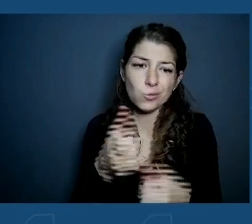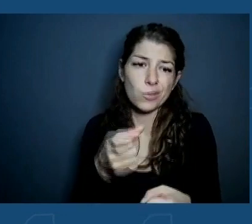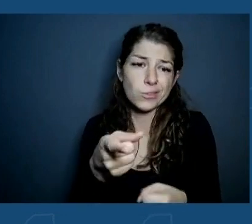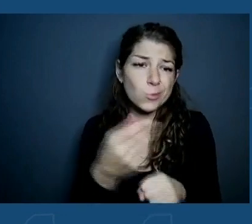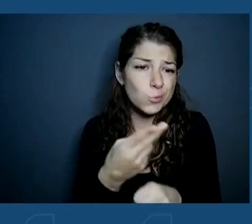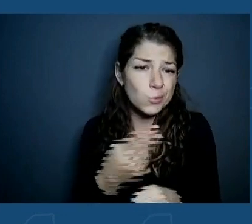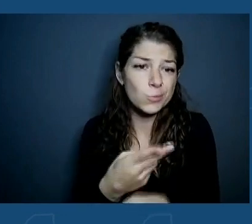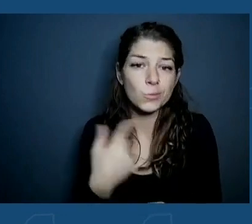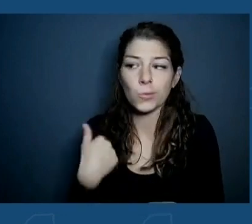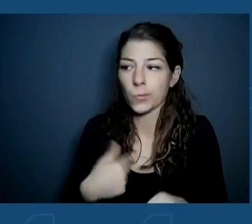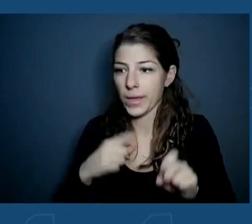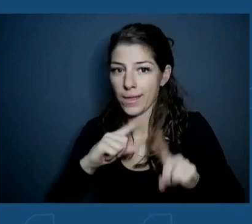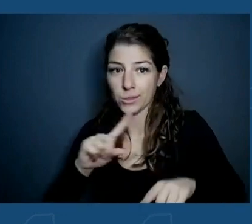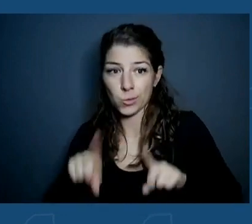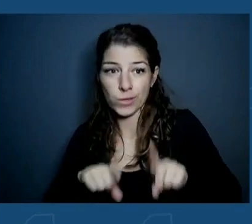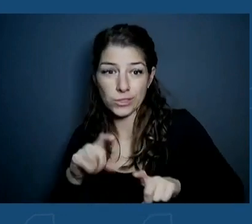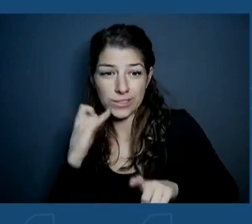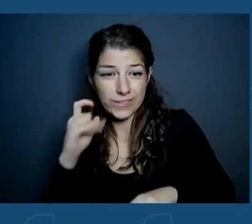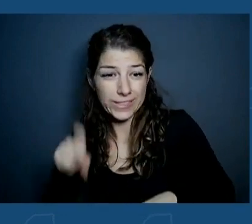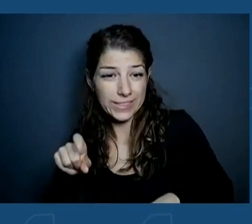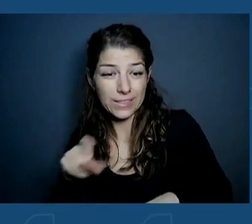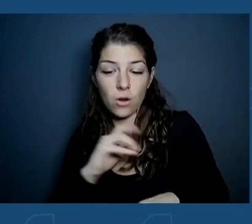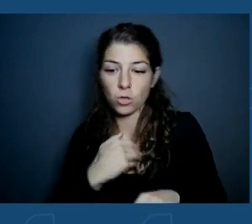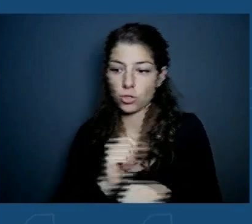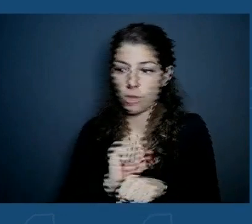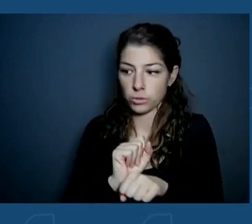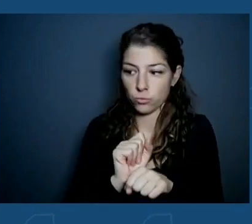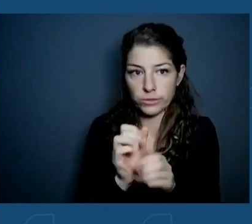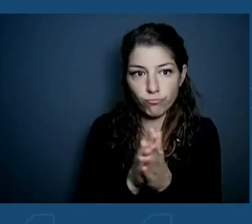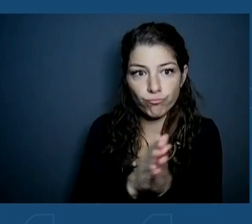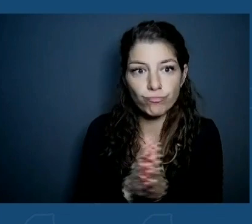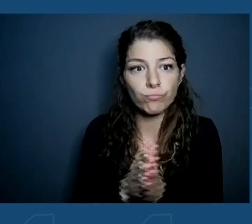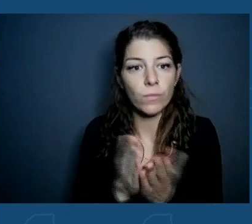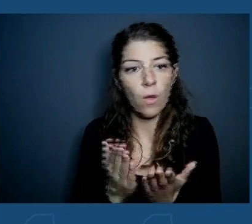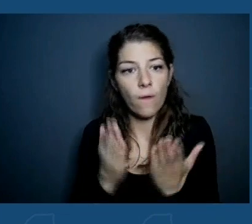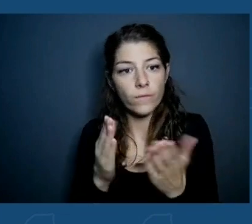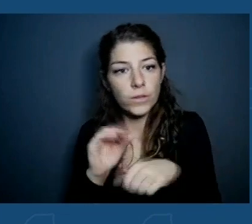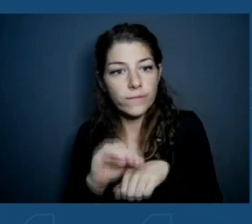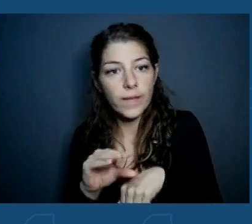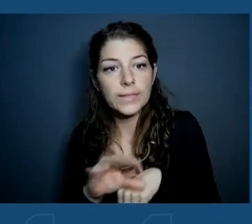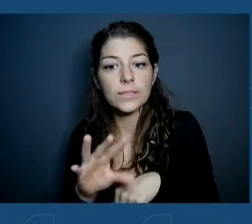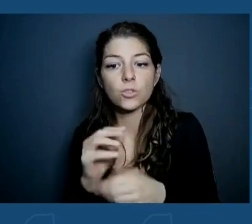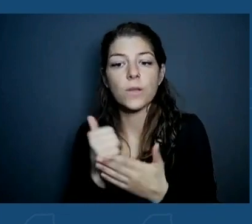UPDATED VACCINE. ORGANIZATIONAL RESPONSIBILITY, HOSPITALS AND NURSING HOMES HAVE INFECTION PREVENTION EXPERTS, THEY KNOW WHEN TO REQUIRE MASKS. I WAS PLEASED UPSTATE HOSPITALS